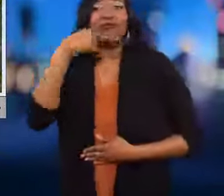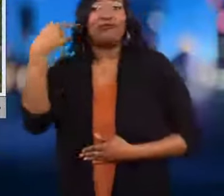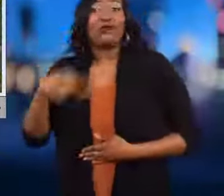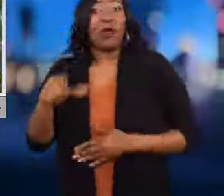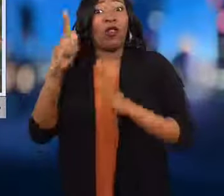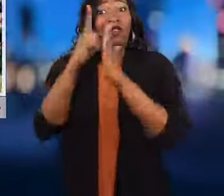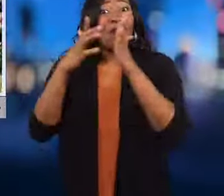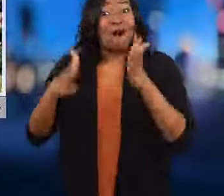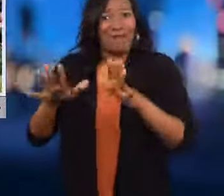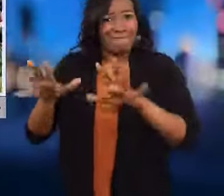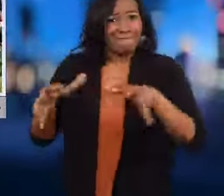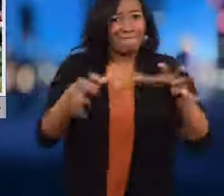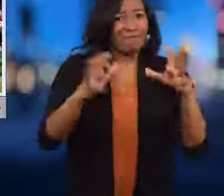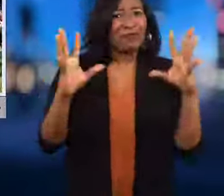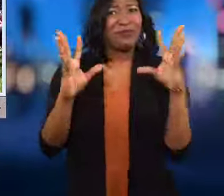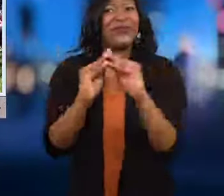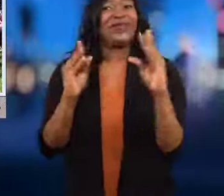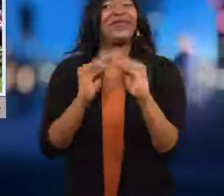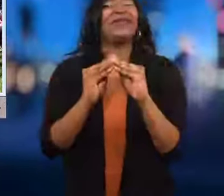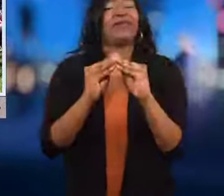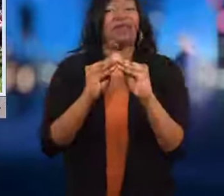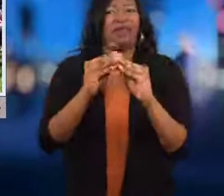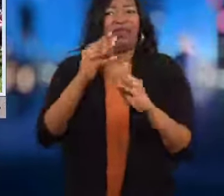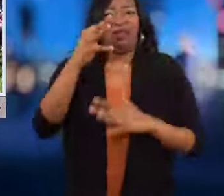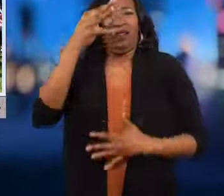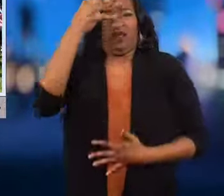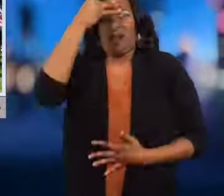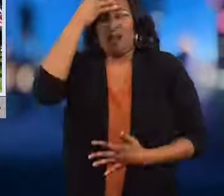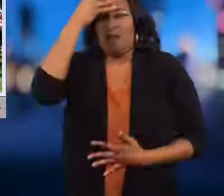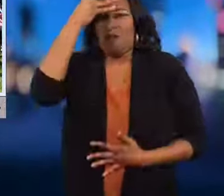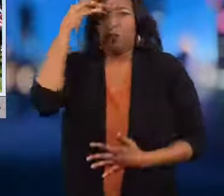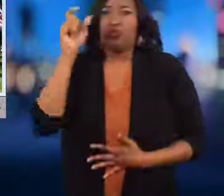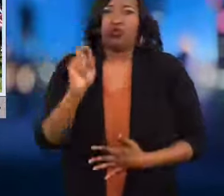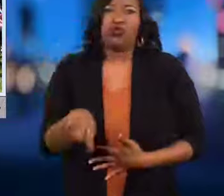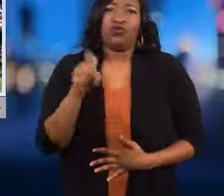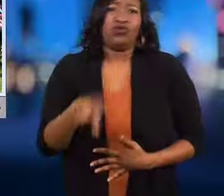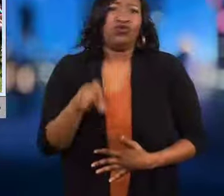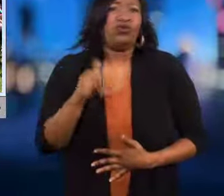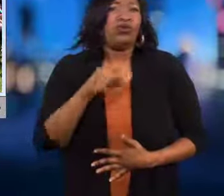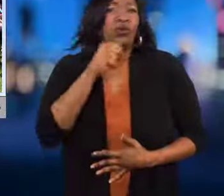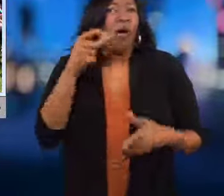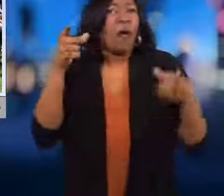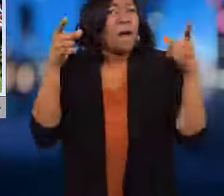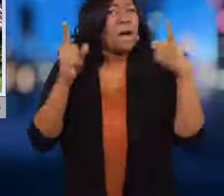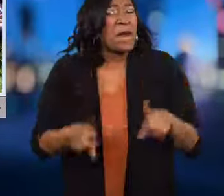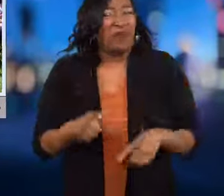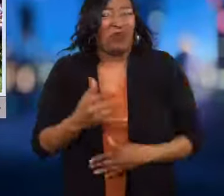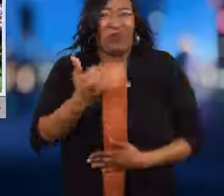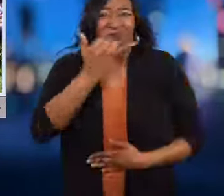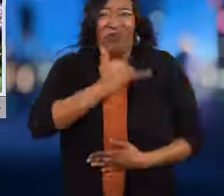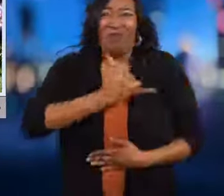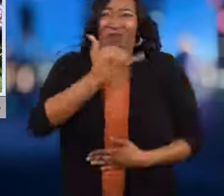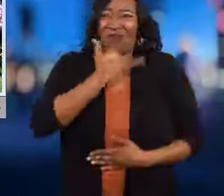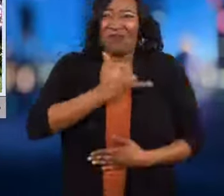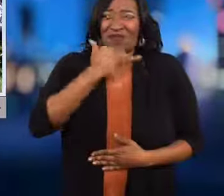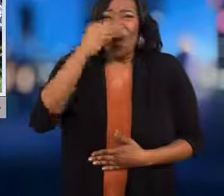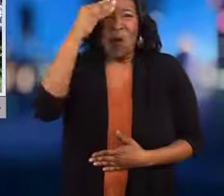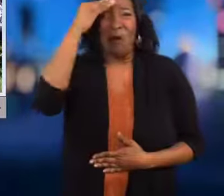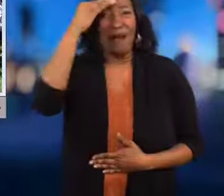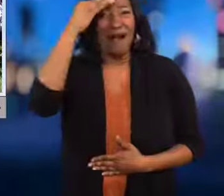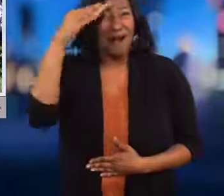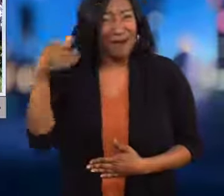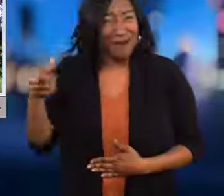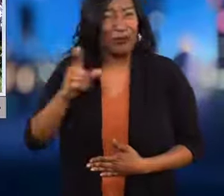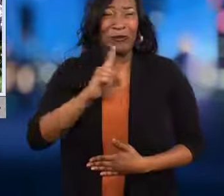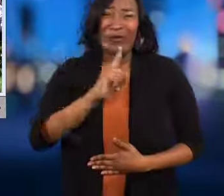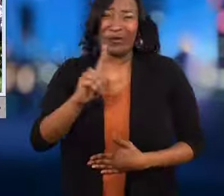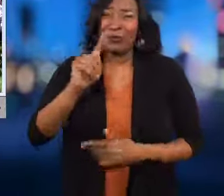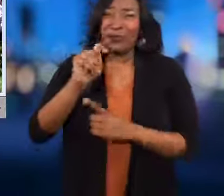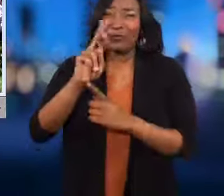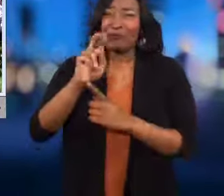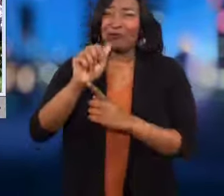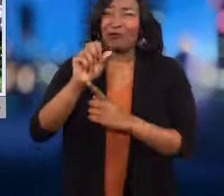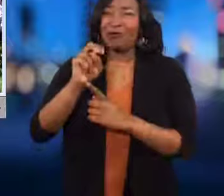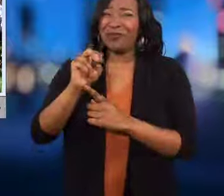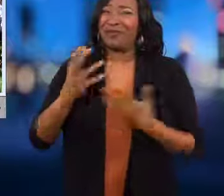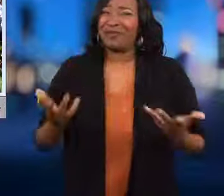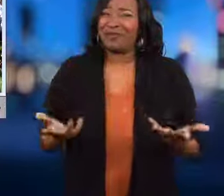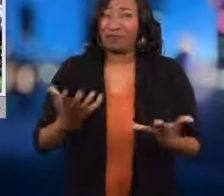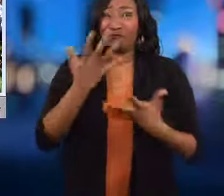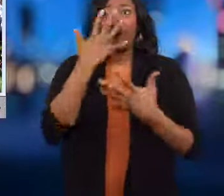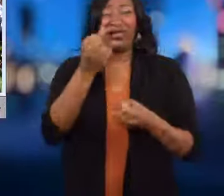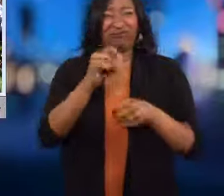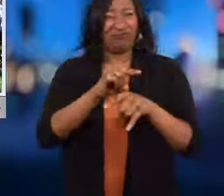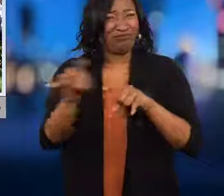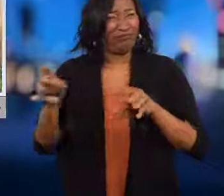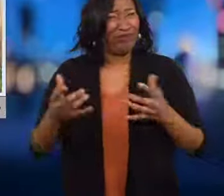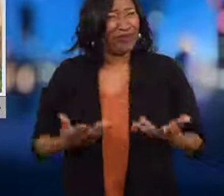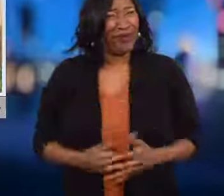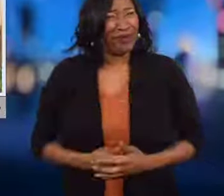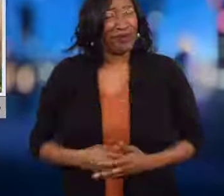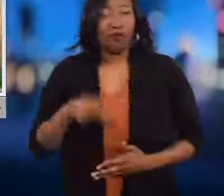between Trump campaign officials and a Russian lawyer was "treasonous."